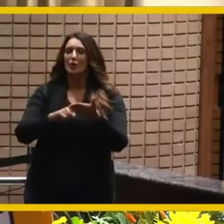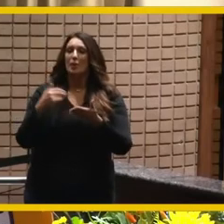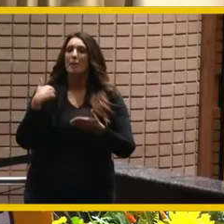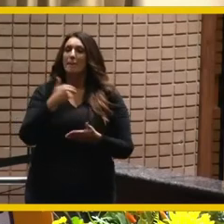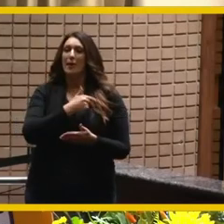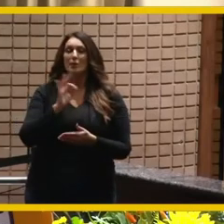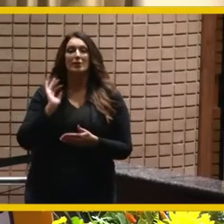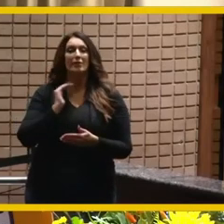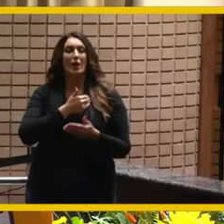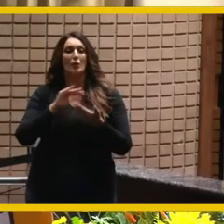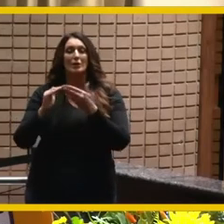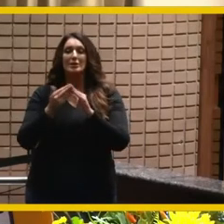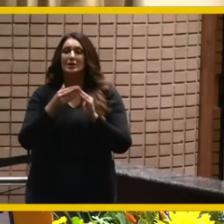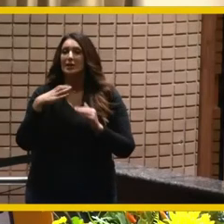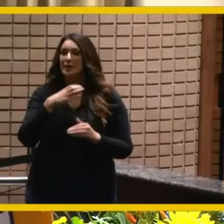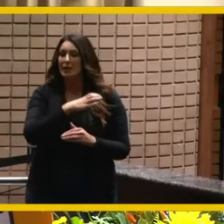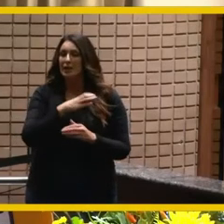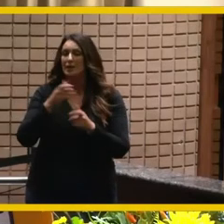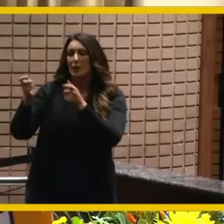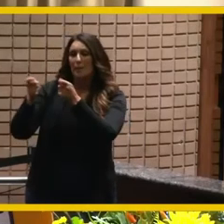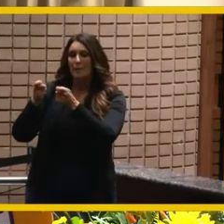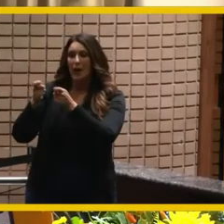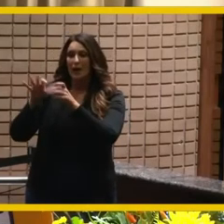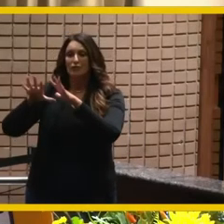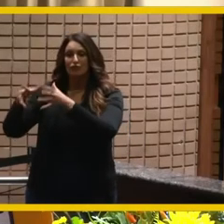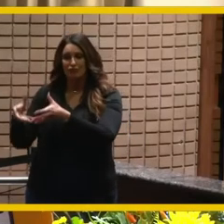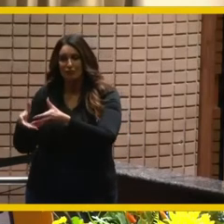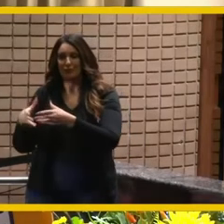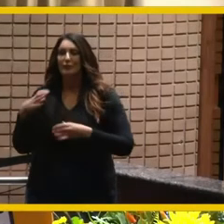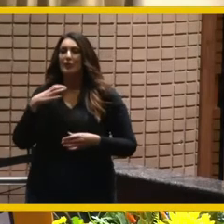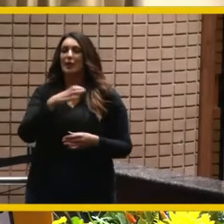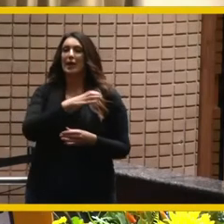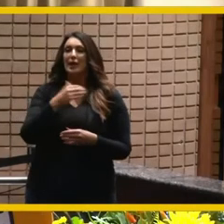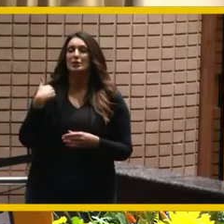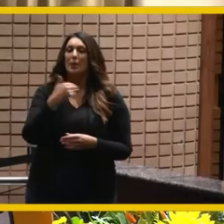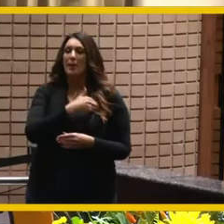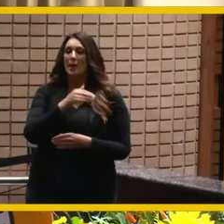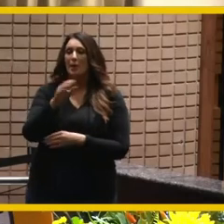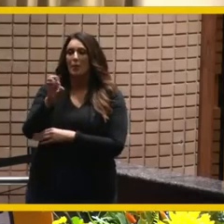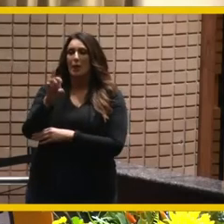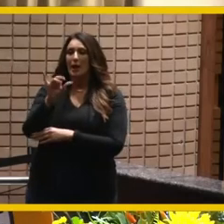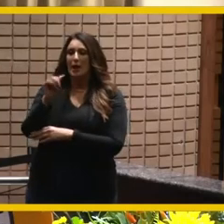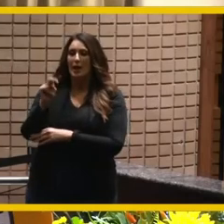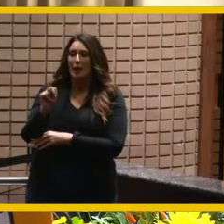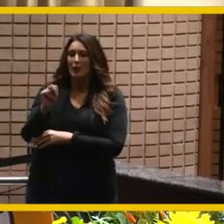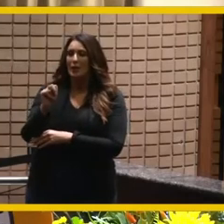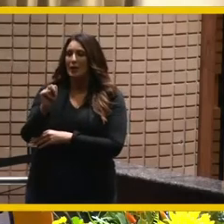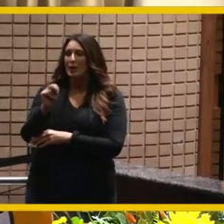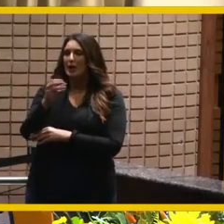council and city management so council member aaron edwards from award one council member andy